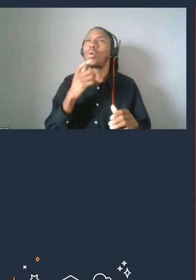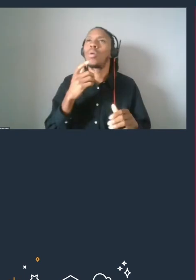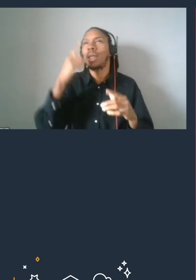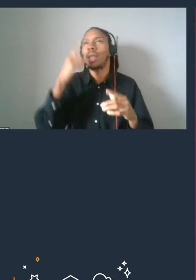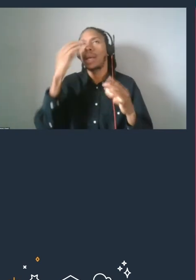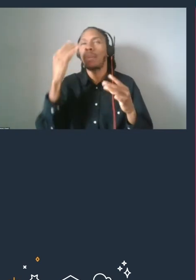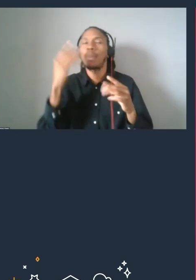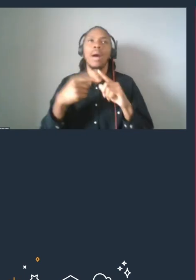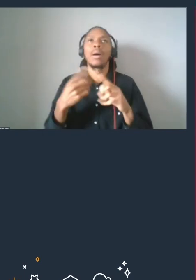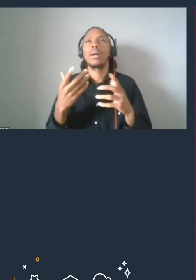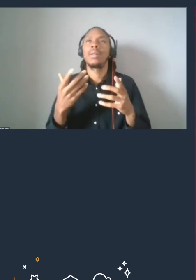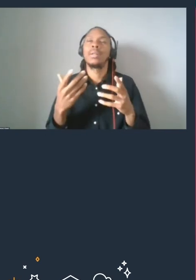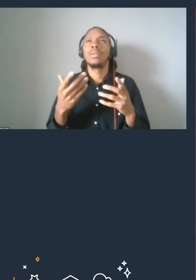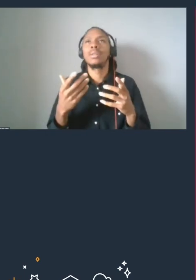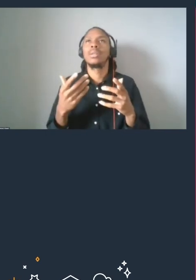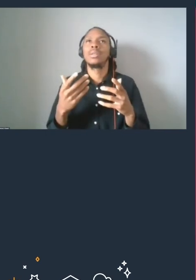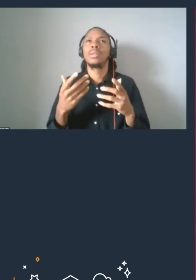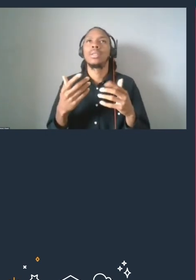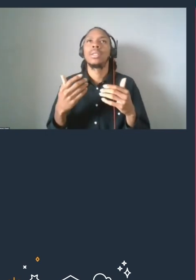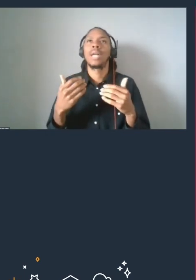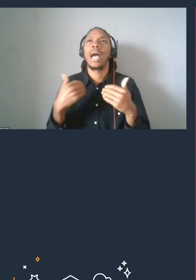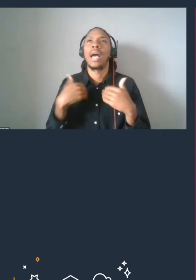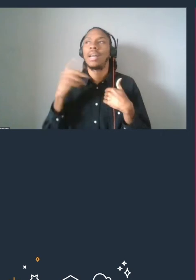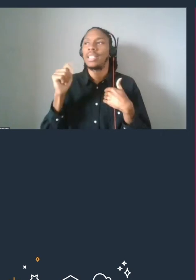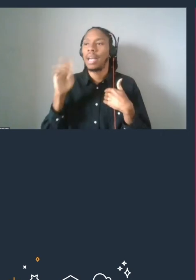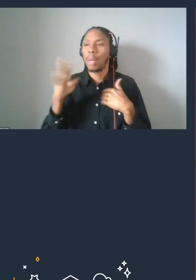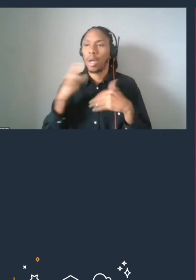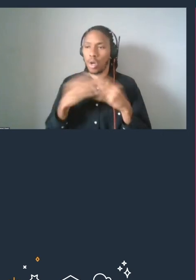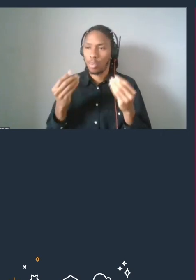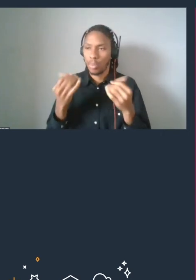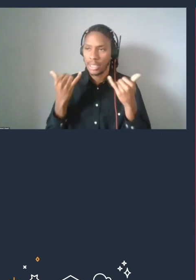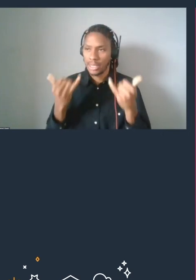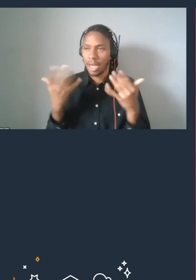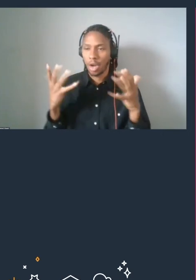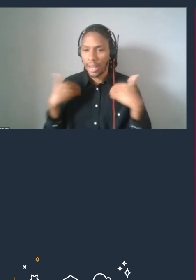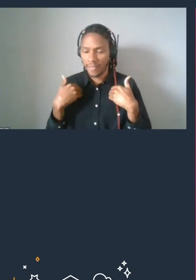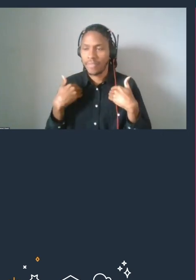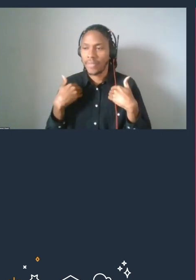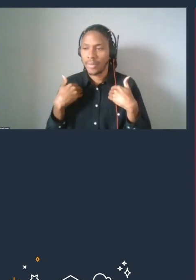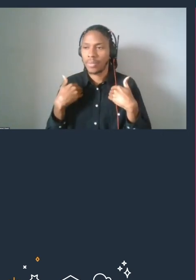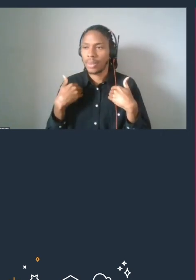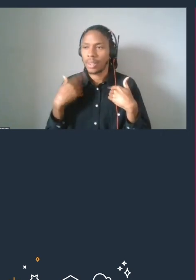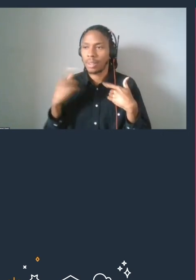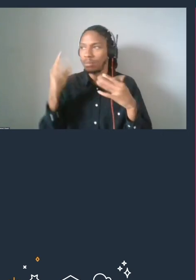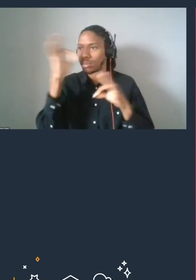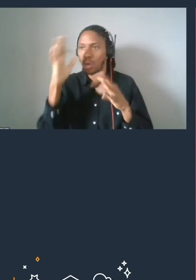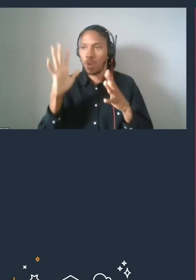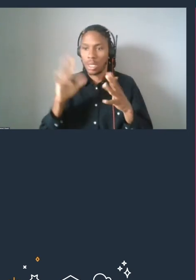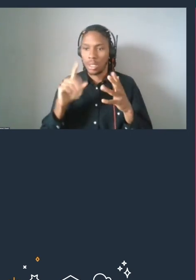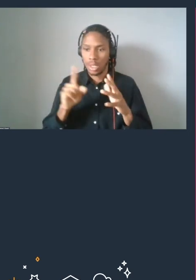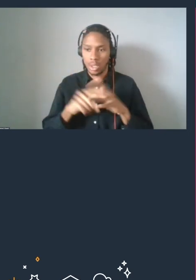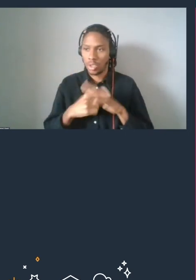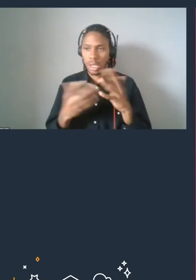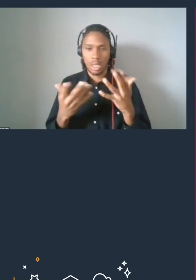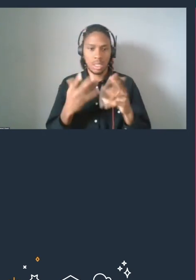I've got petabytes on-premises today. They don't know where to start. They're trying and figure out, what's the best way?